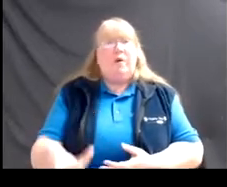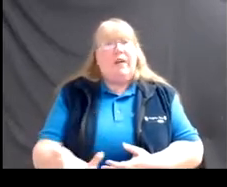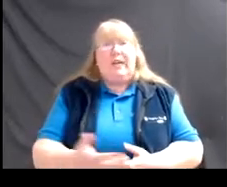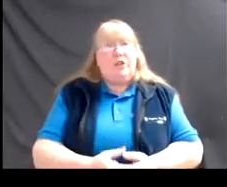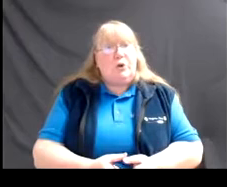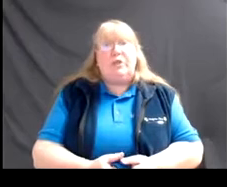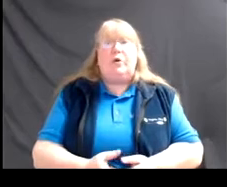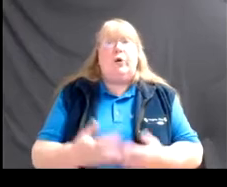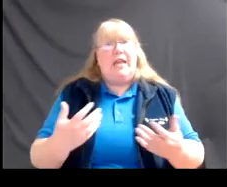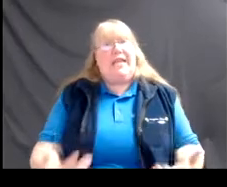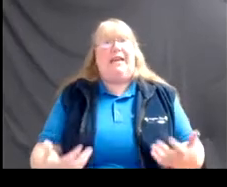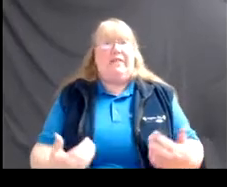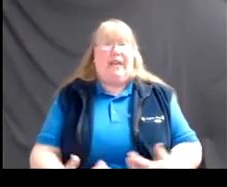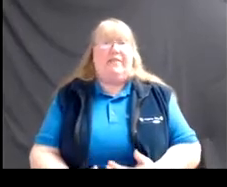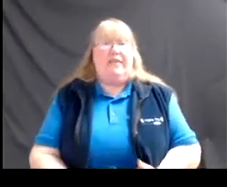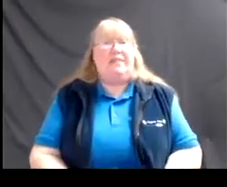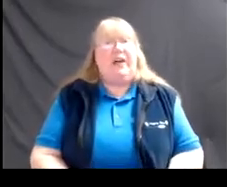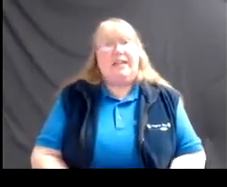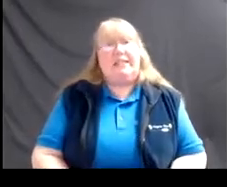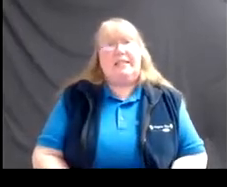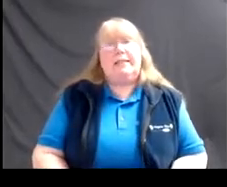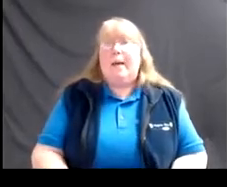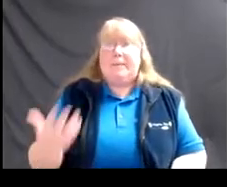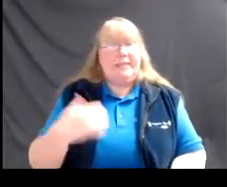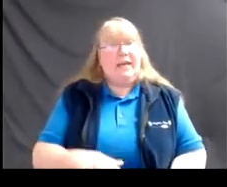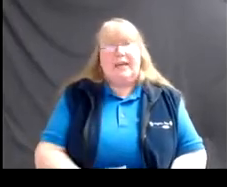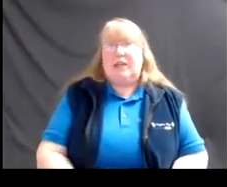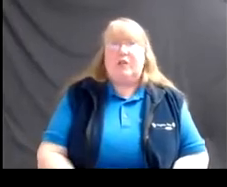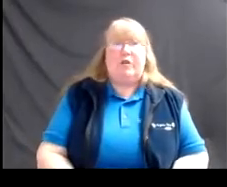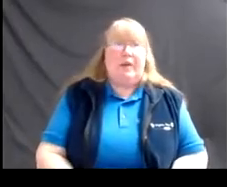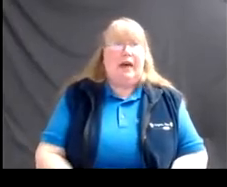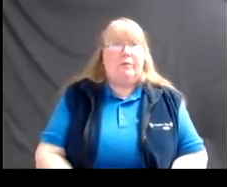of any students who are in need of any of these devices, please get in touch with me, I would